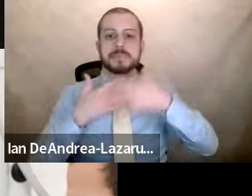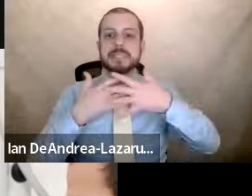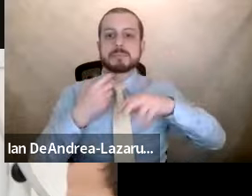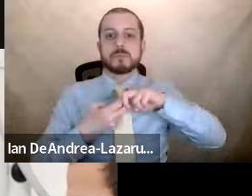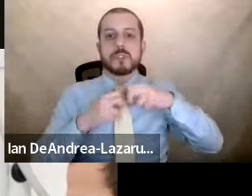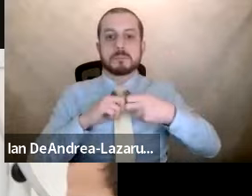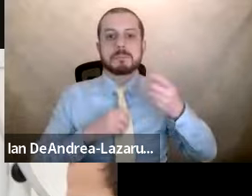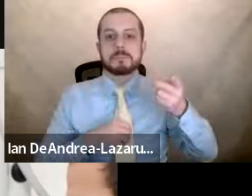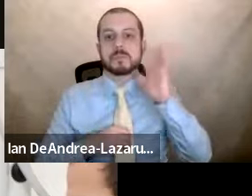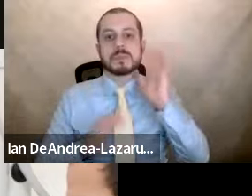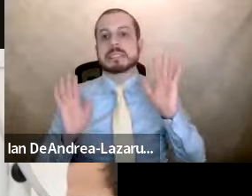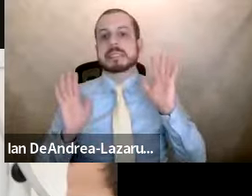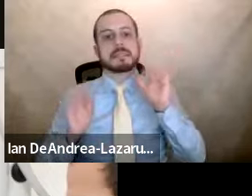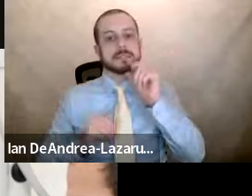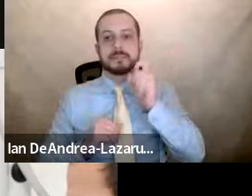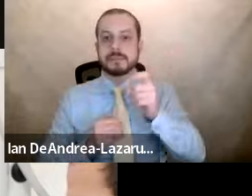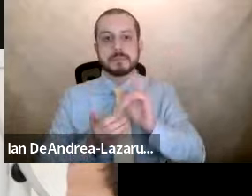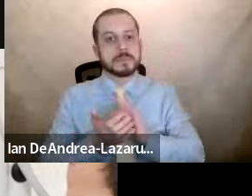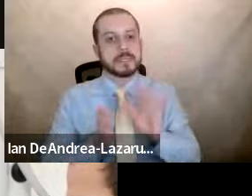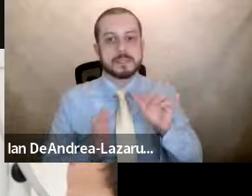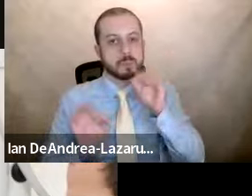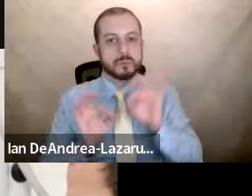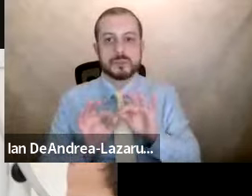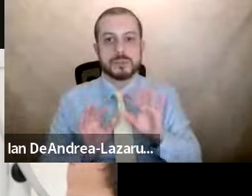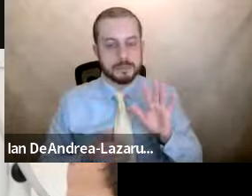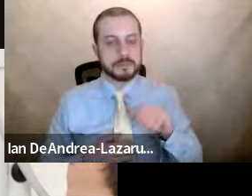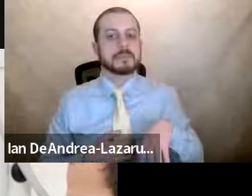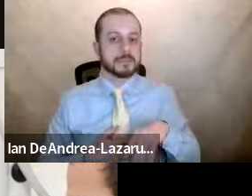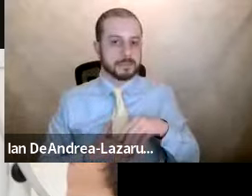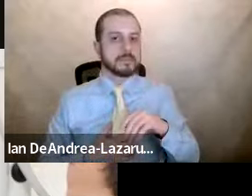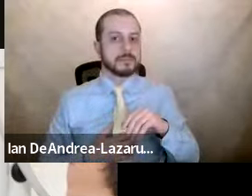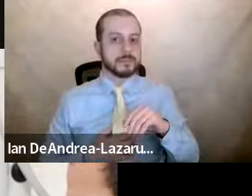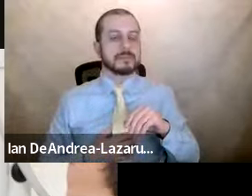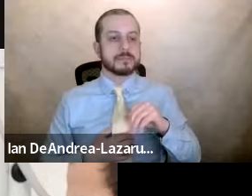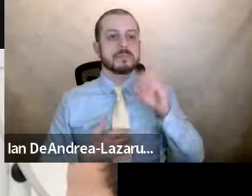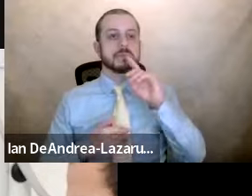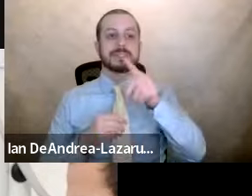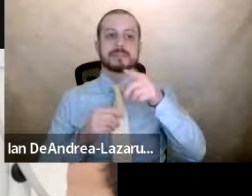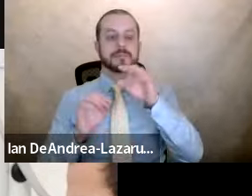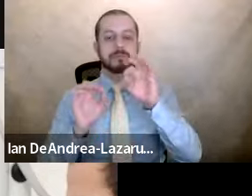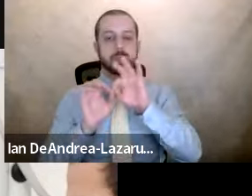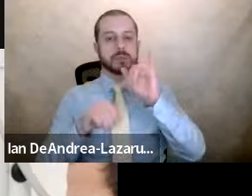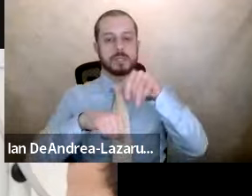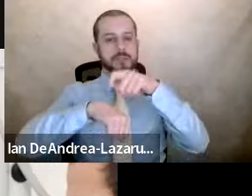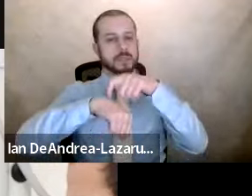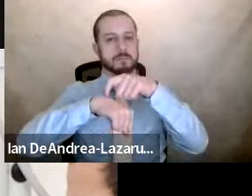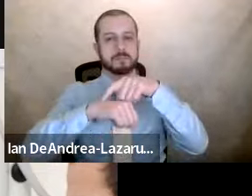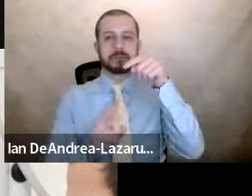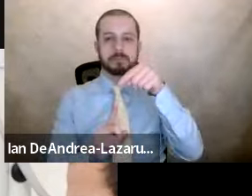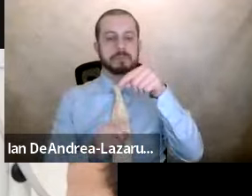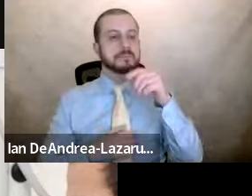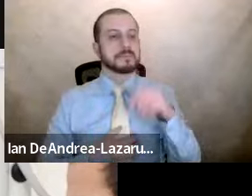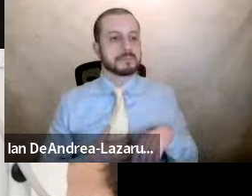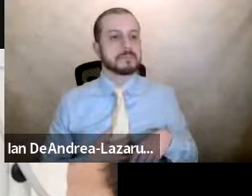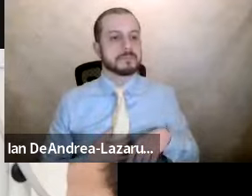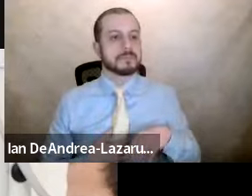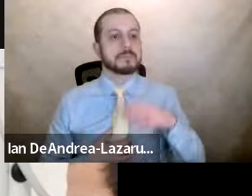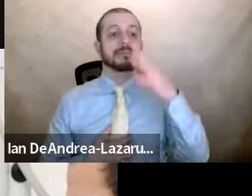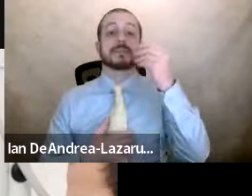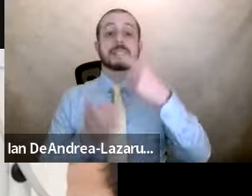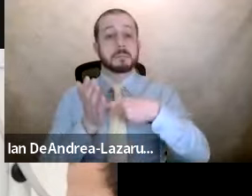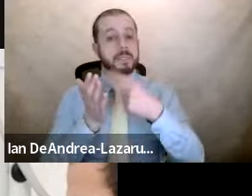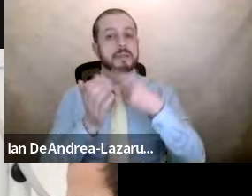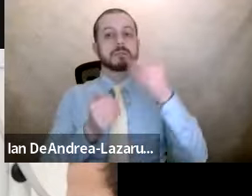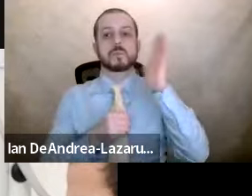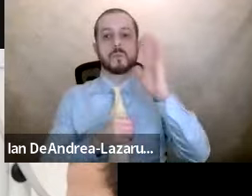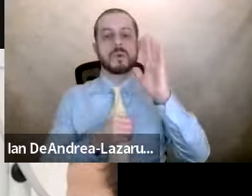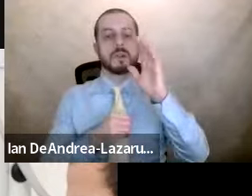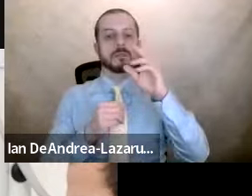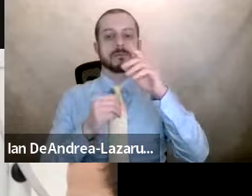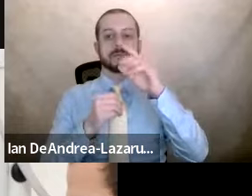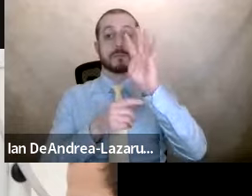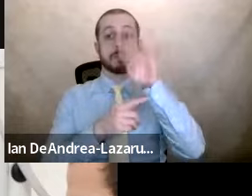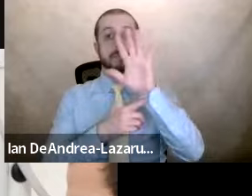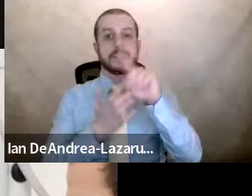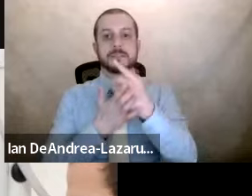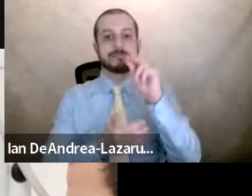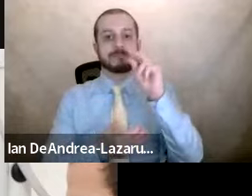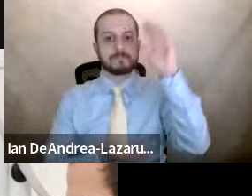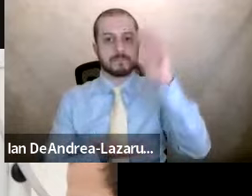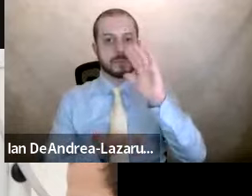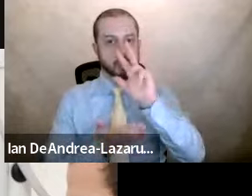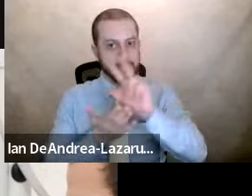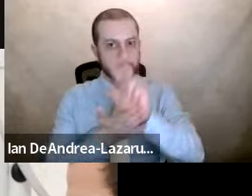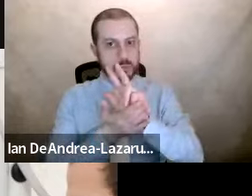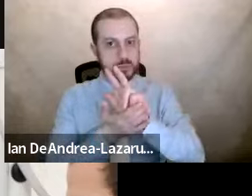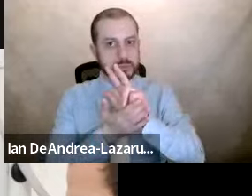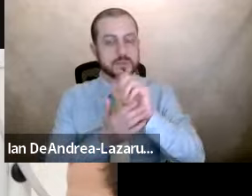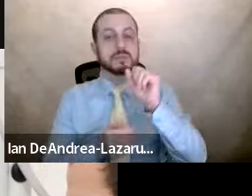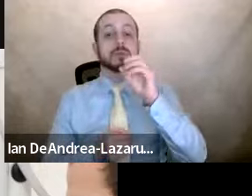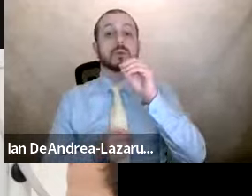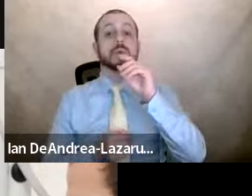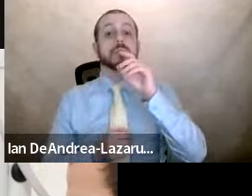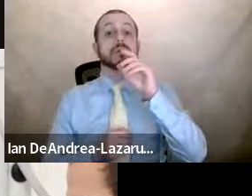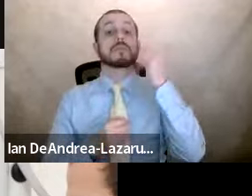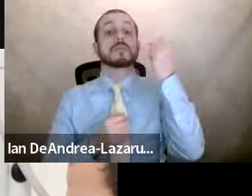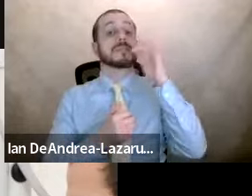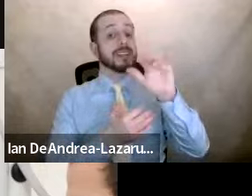Now, if it's been less than 4.5 hours, it's more likely to be worth the risk than for someone who is maybe eight hours past last-known-well, in which case it's less likely to bust a clot and more likely to cause blaeding, perhaps elsewhere.